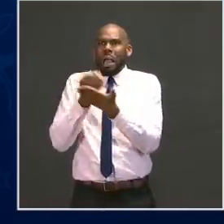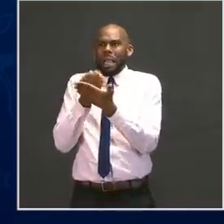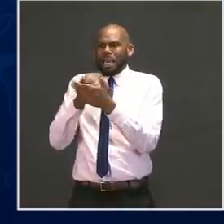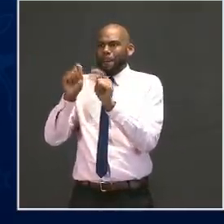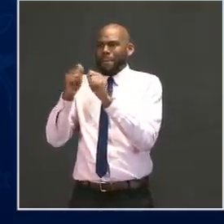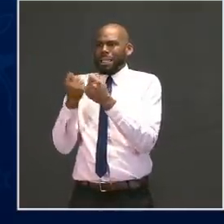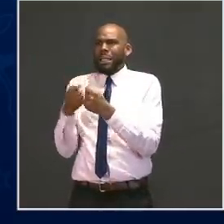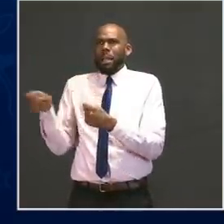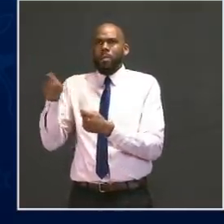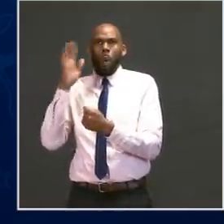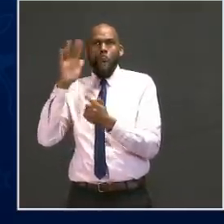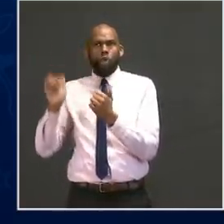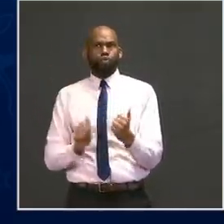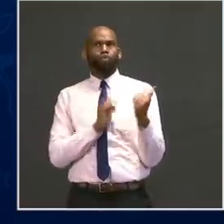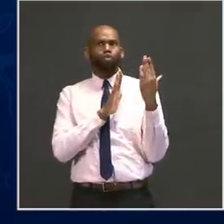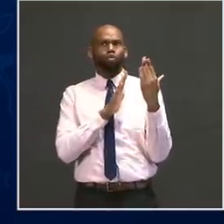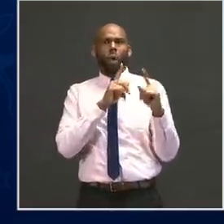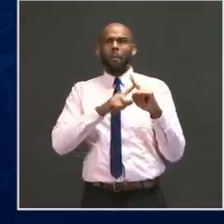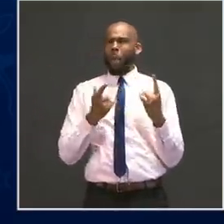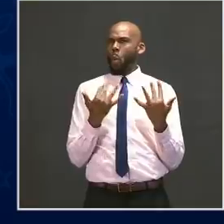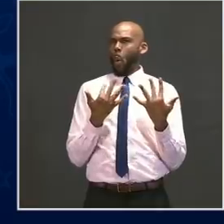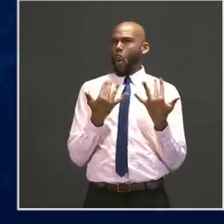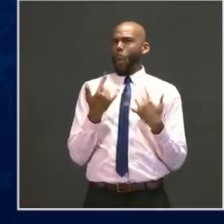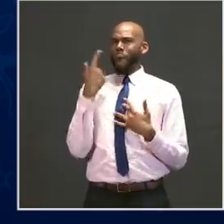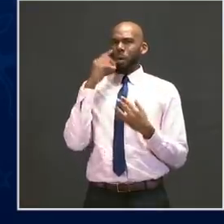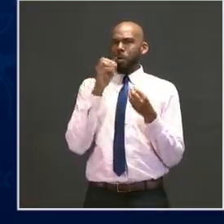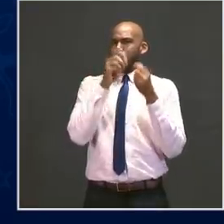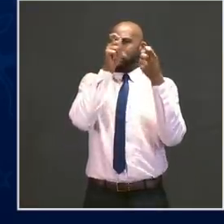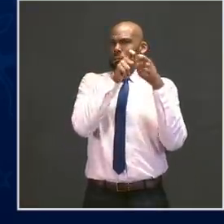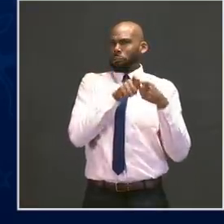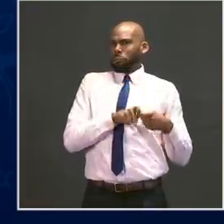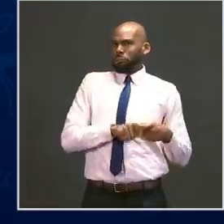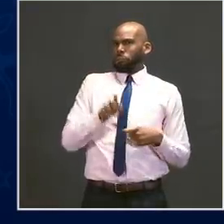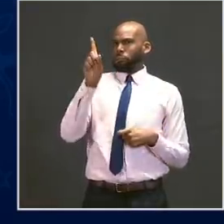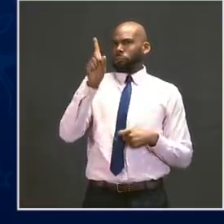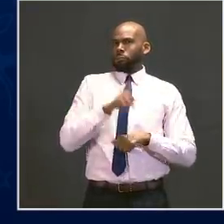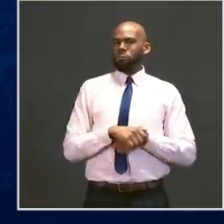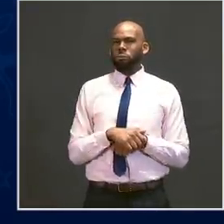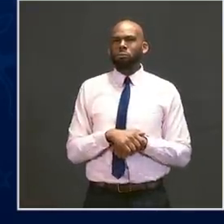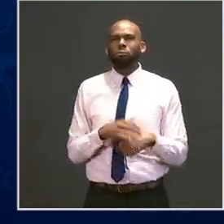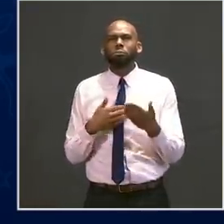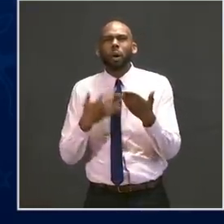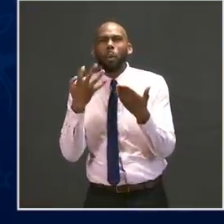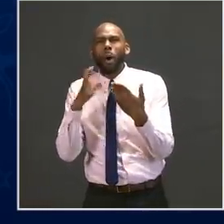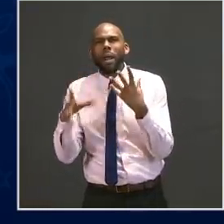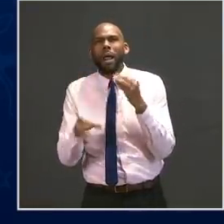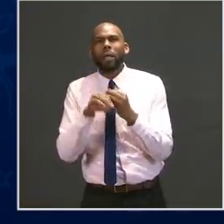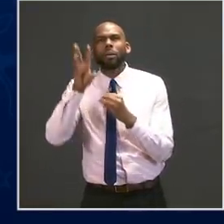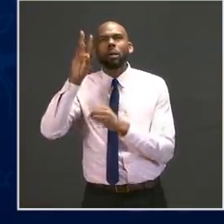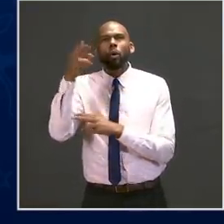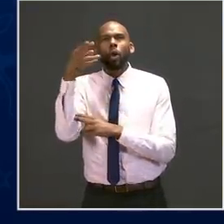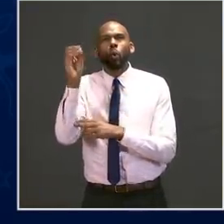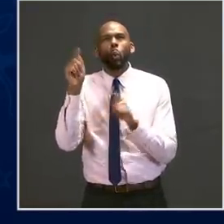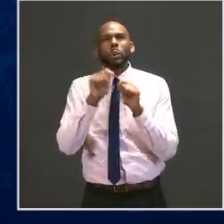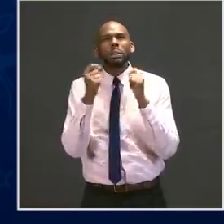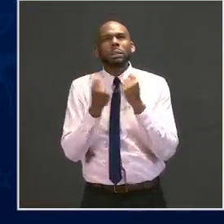But we'll wait for them for more specific details. The Press: And I just wanted to quickly ask about the WHO team that recently left China.